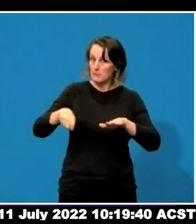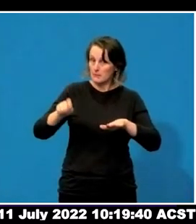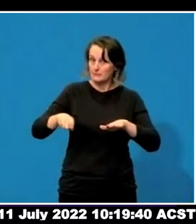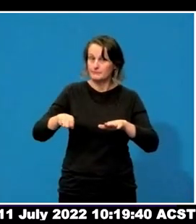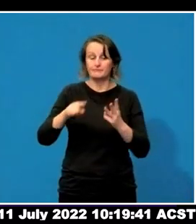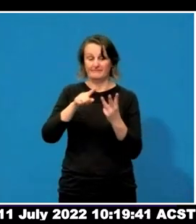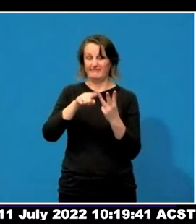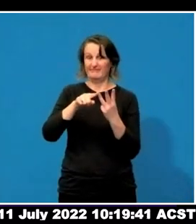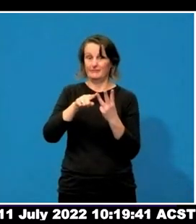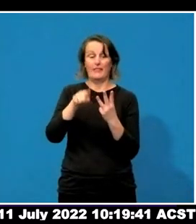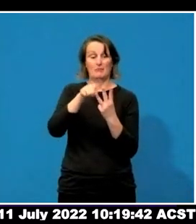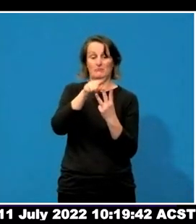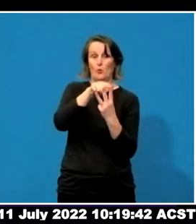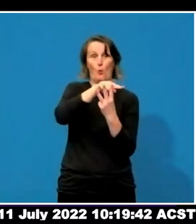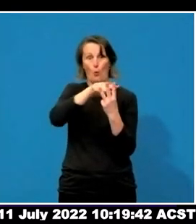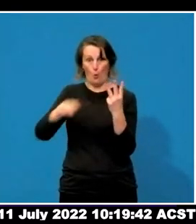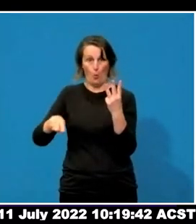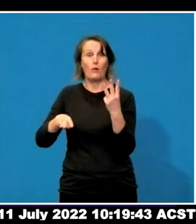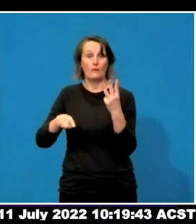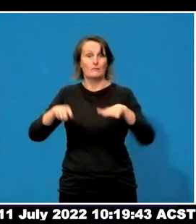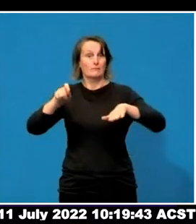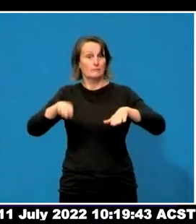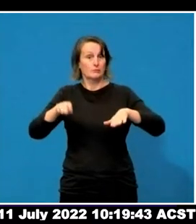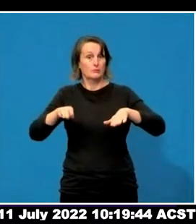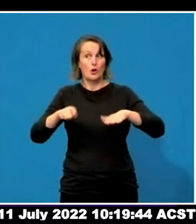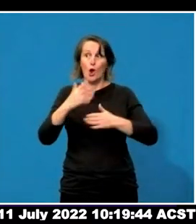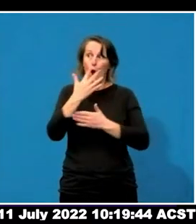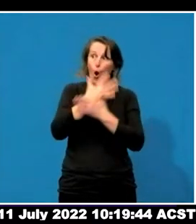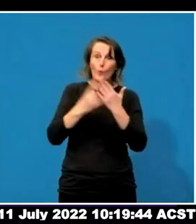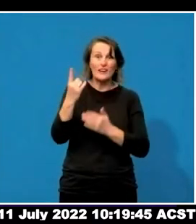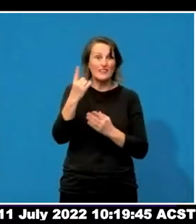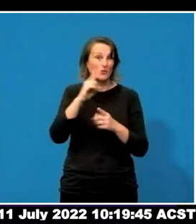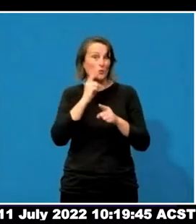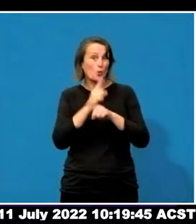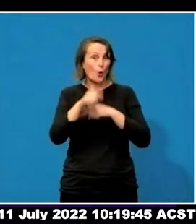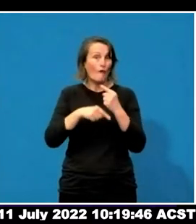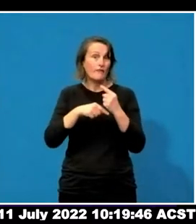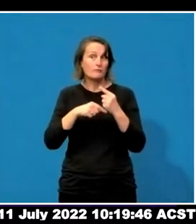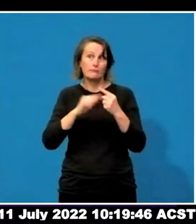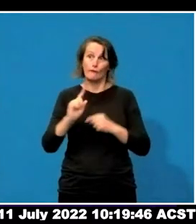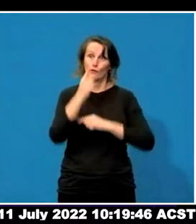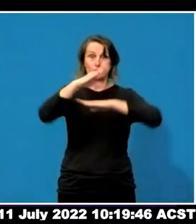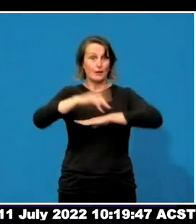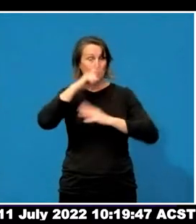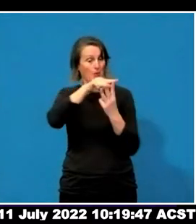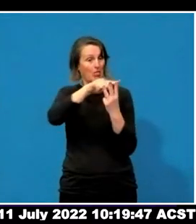8 and 16 are not the only occasions on which we have heard or will from or about First